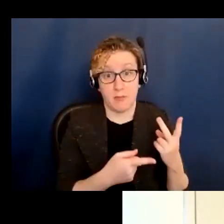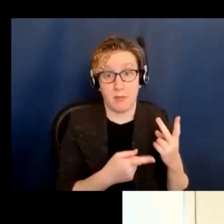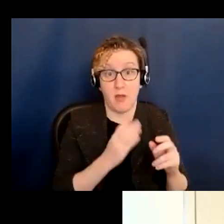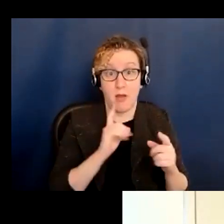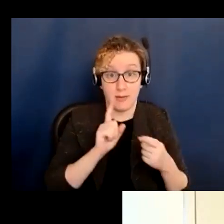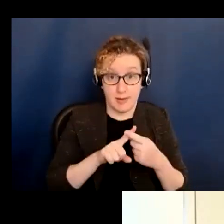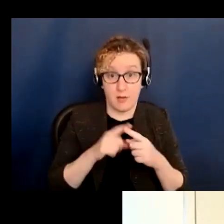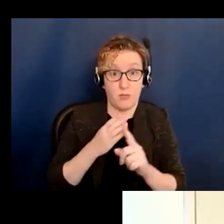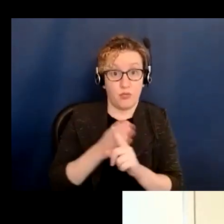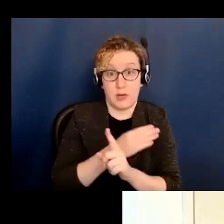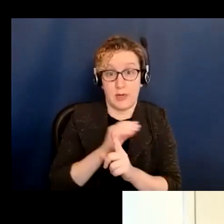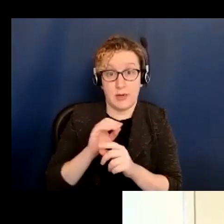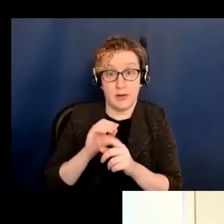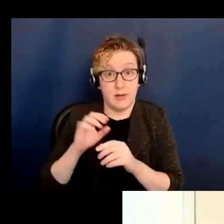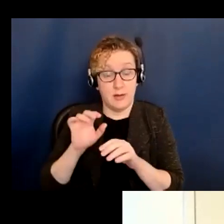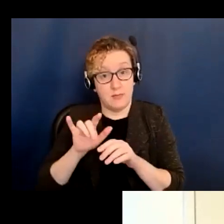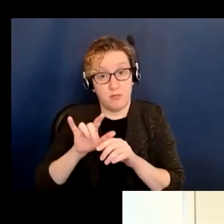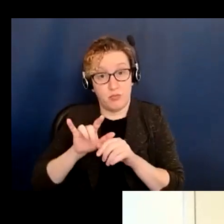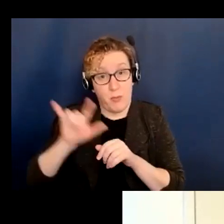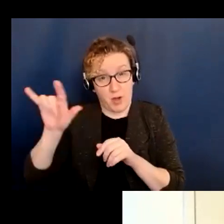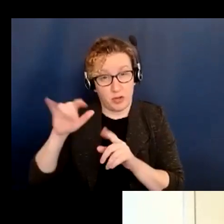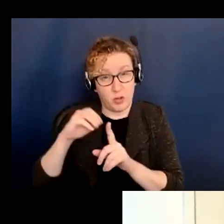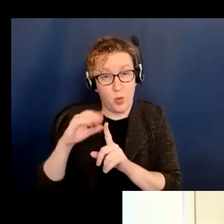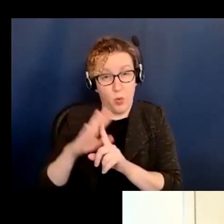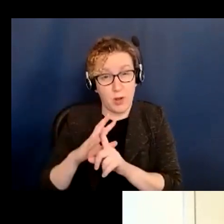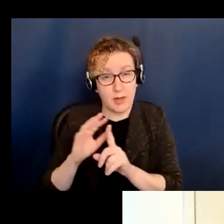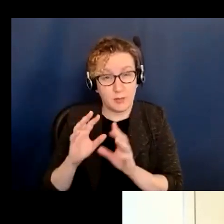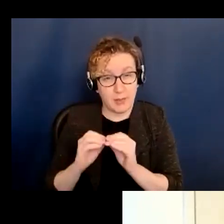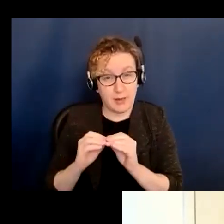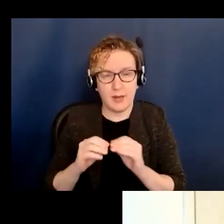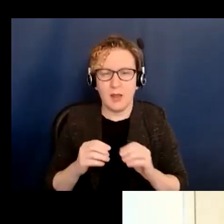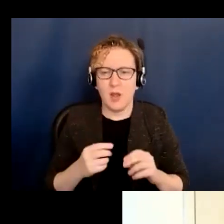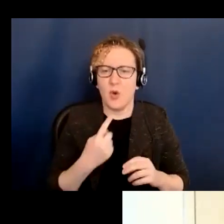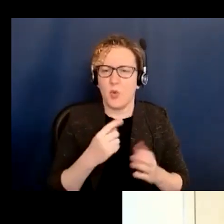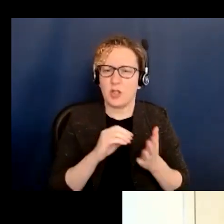A student had a question and had mentioned the weight of something. I wanted to meet with him.